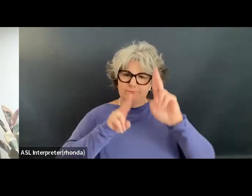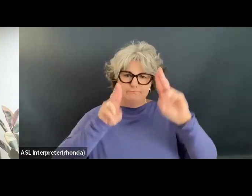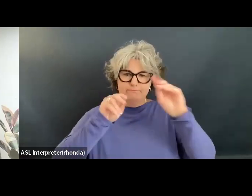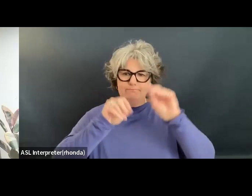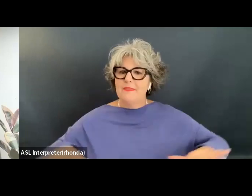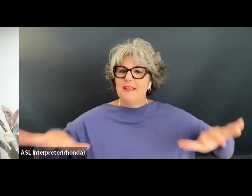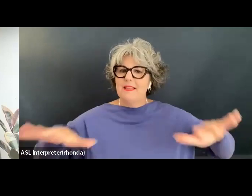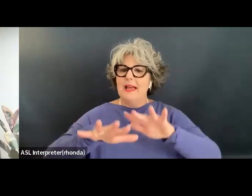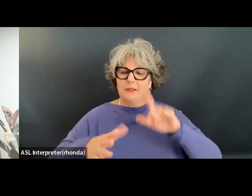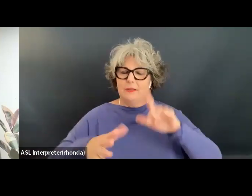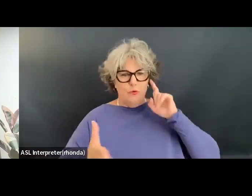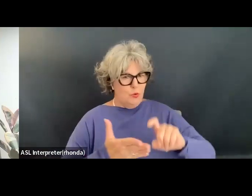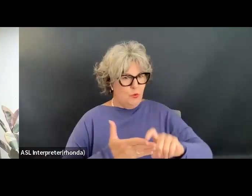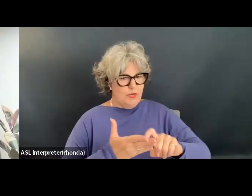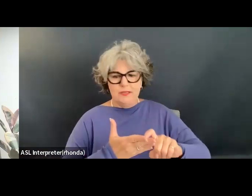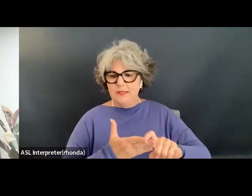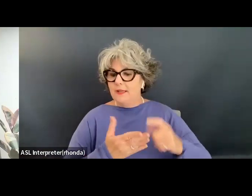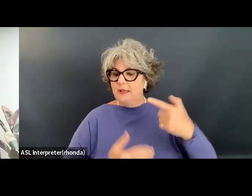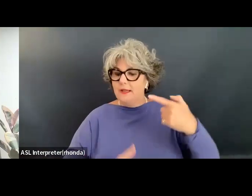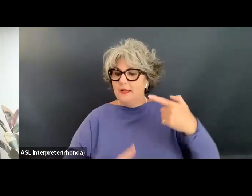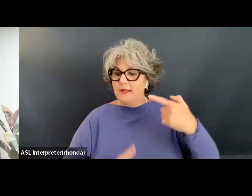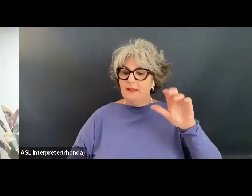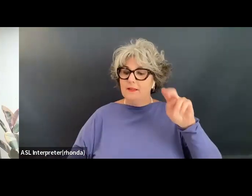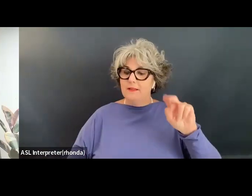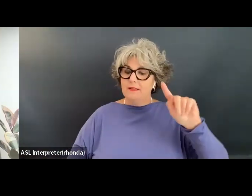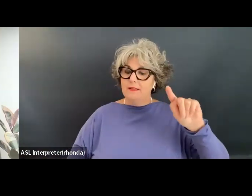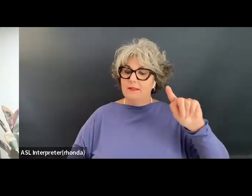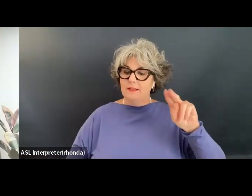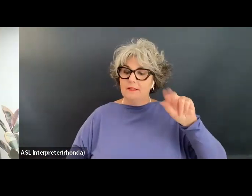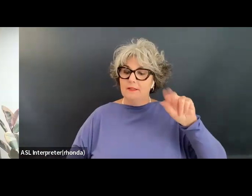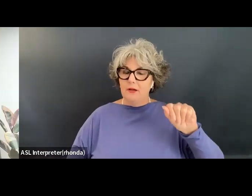We recognize the Gabrielinos Tongva as the past, present